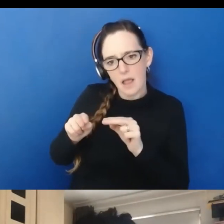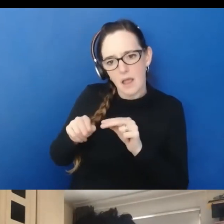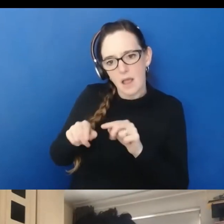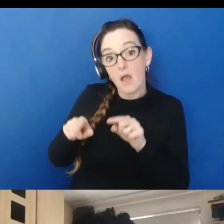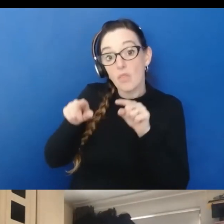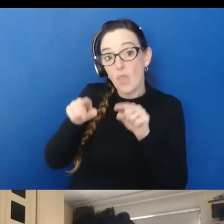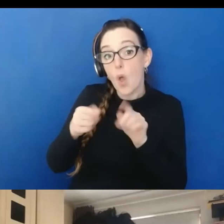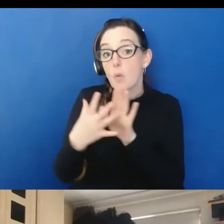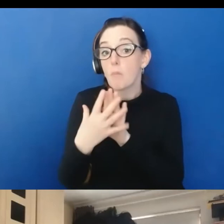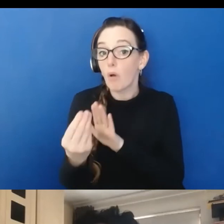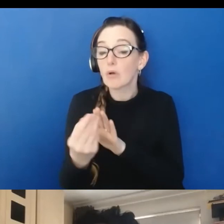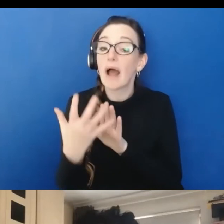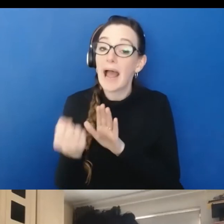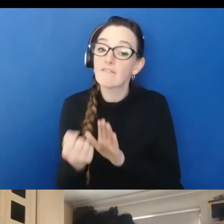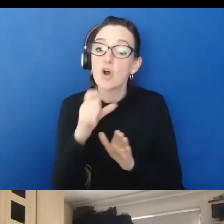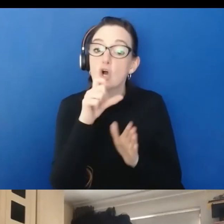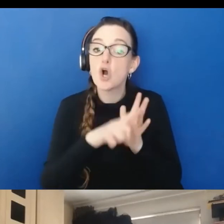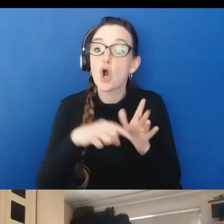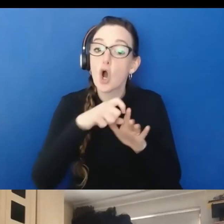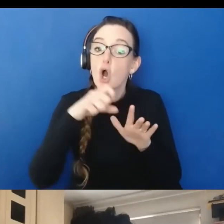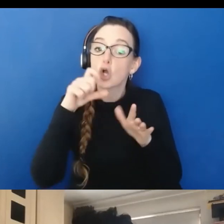to them. But they can also be models that don t.